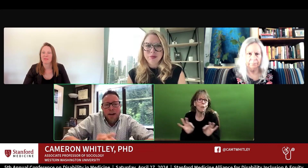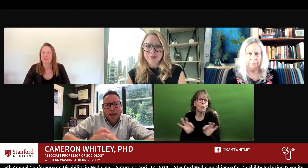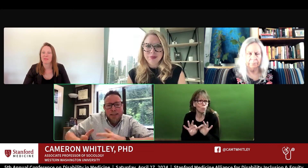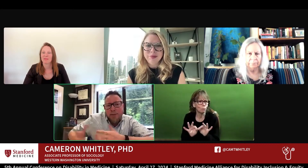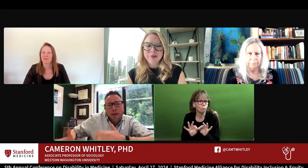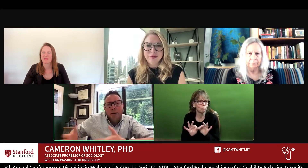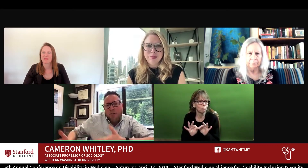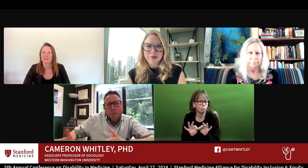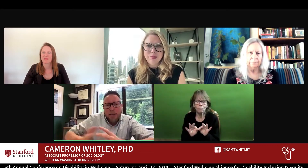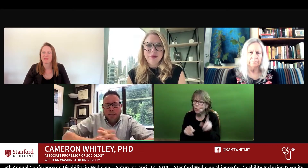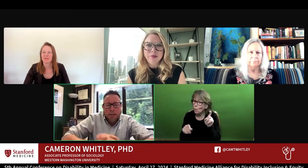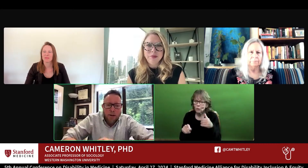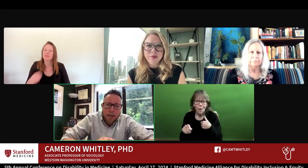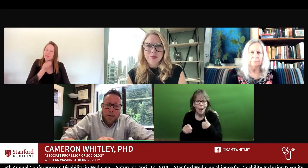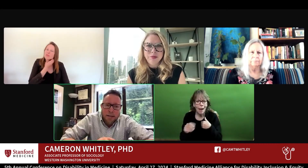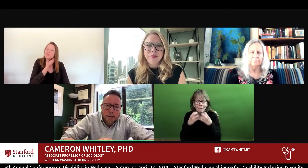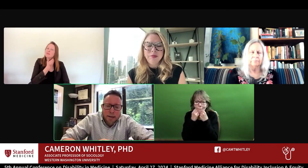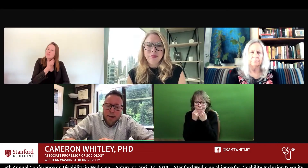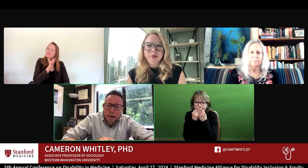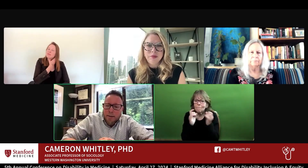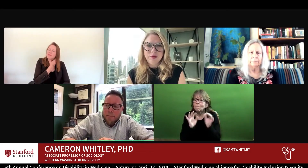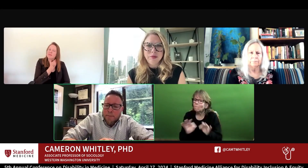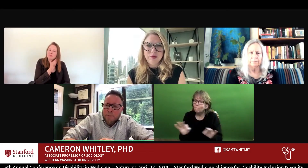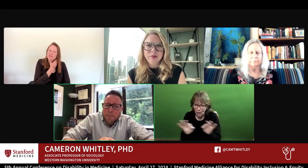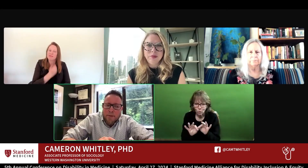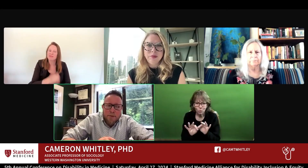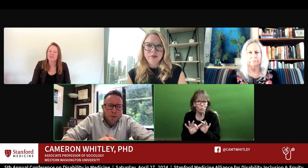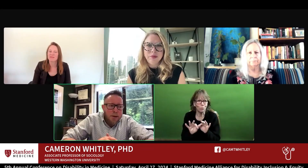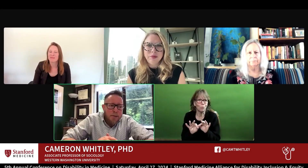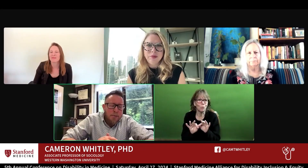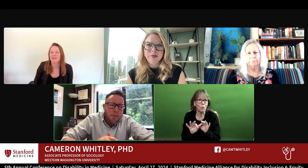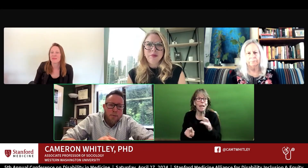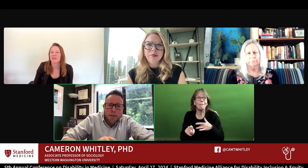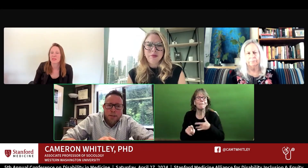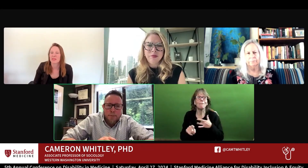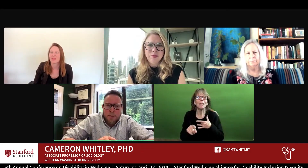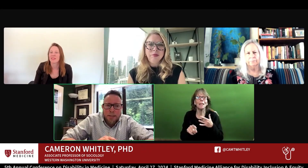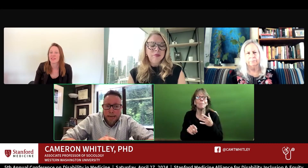There has to be value placed on the view that people with disabilities